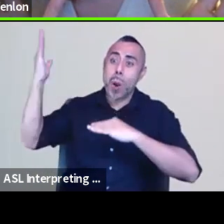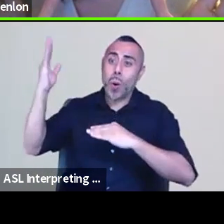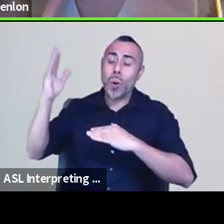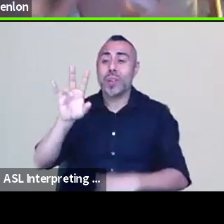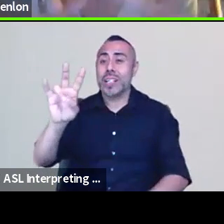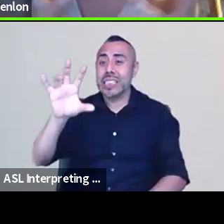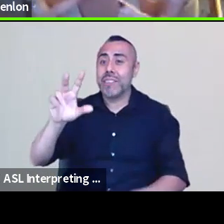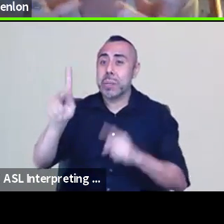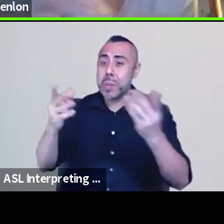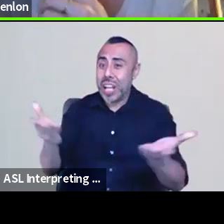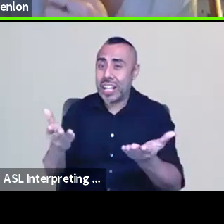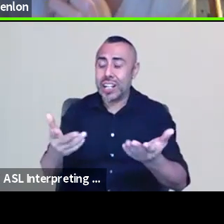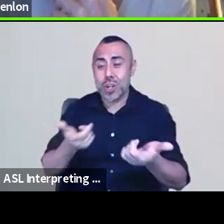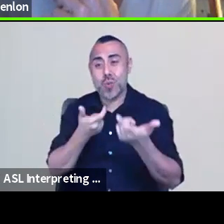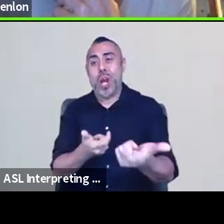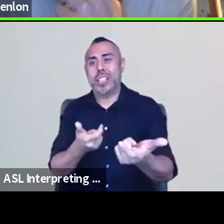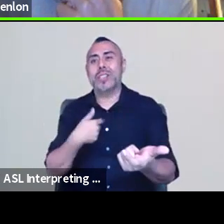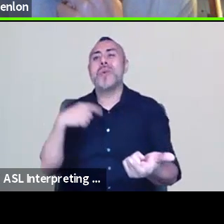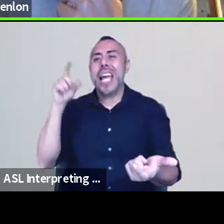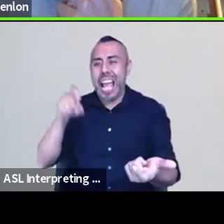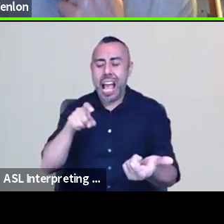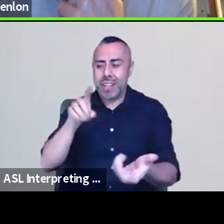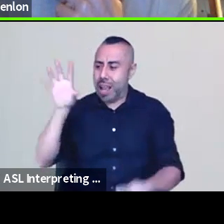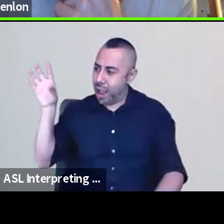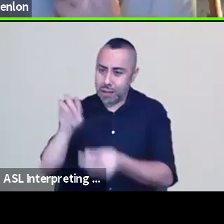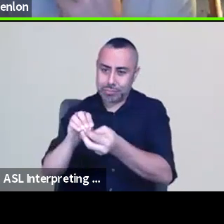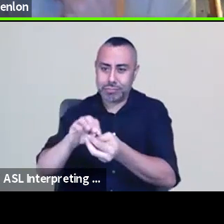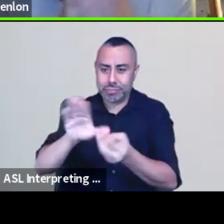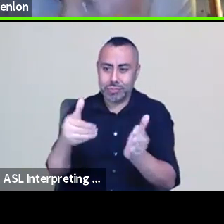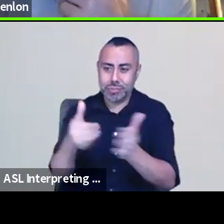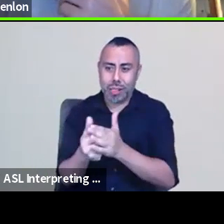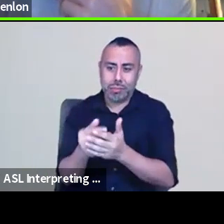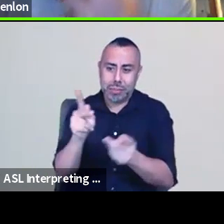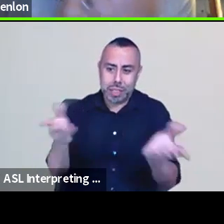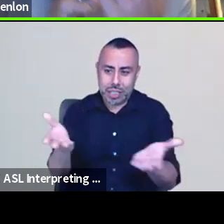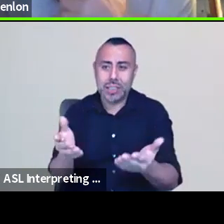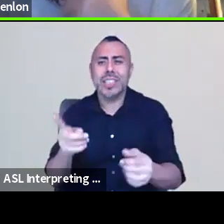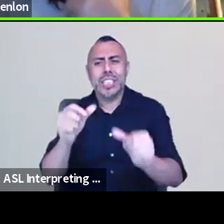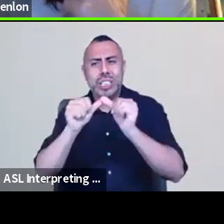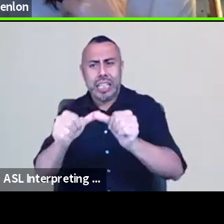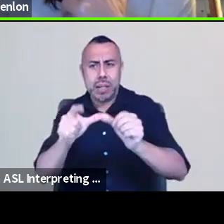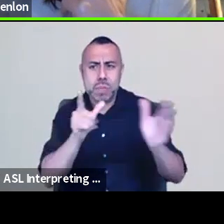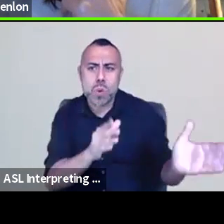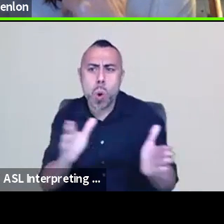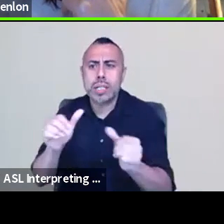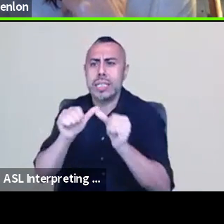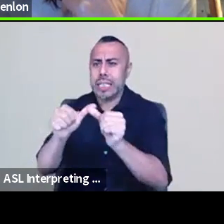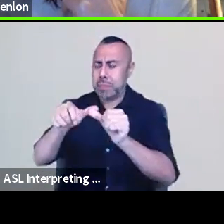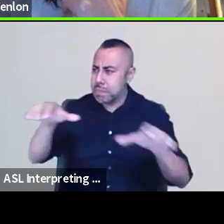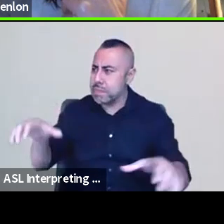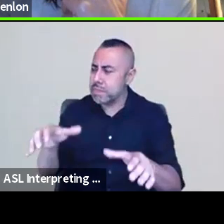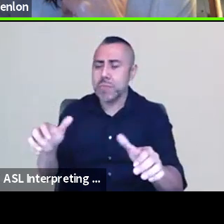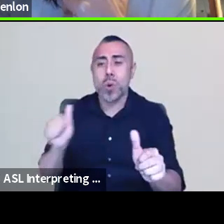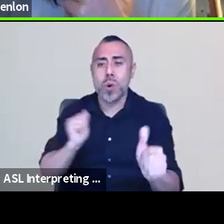We've gotta compile all the stats to know. Keep organizing, keep connecting. And let's hold each other during this time